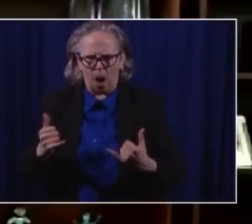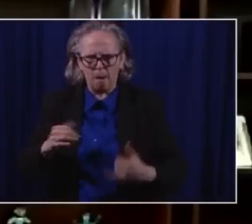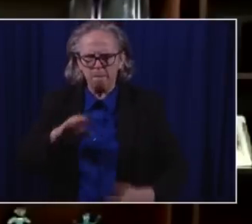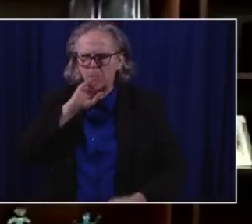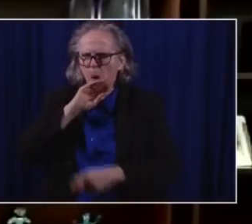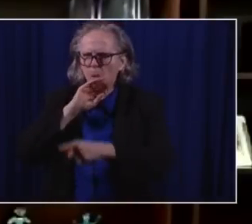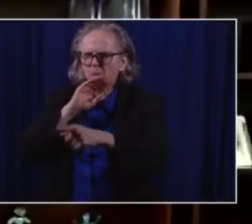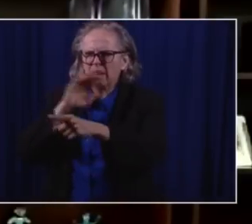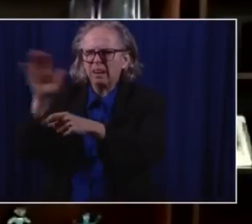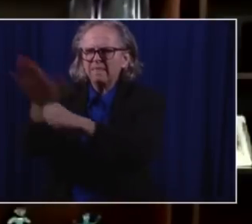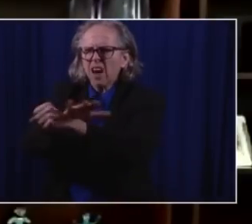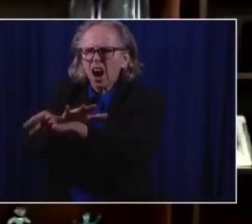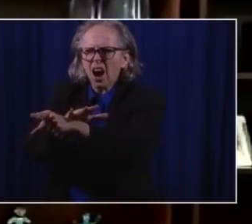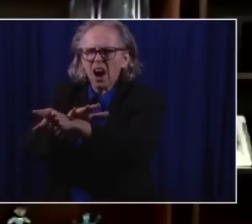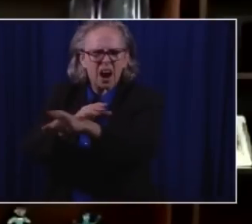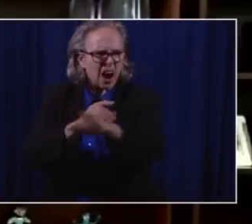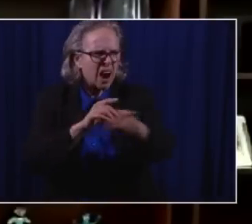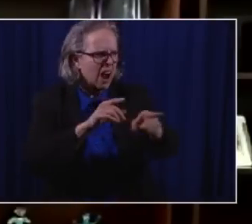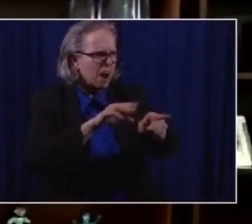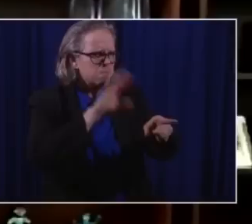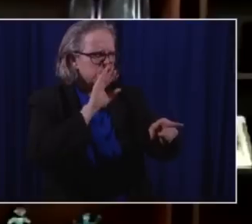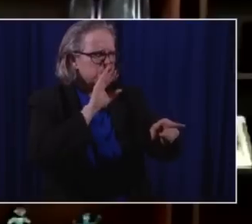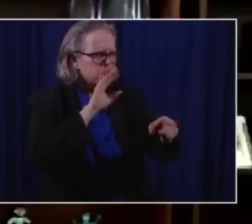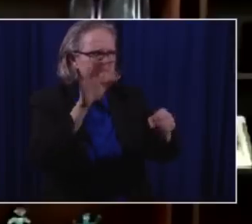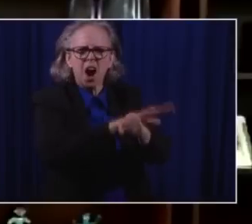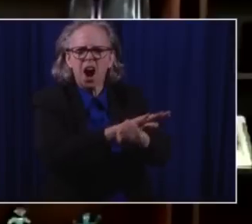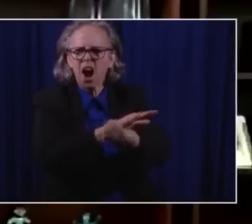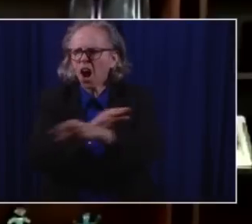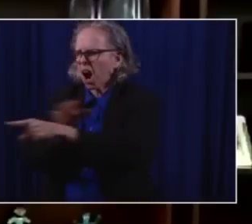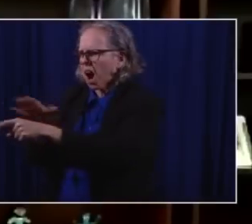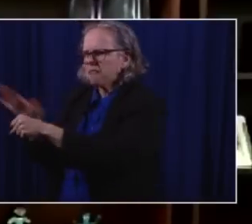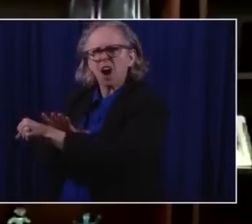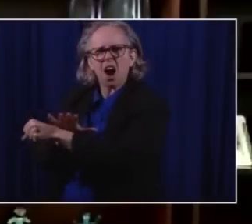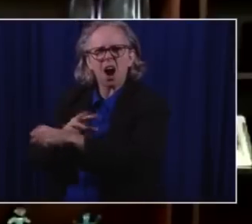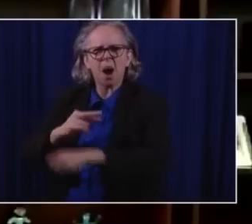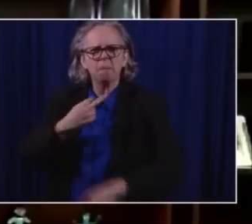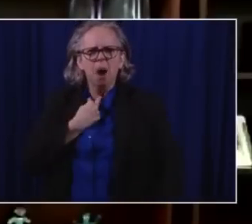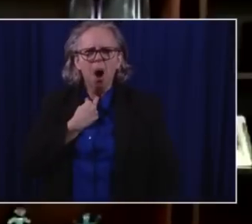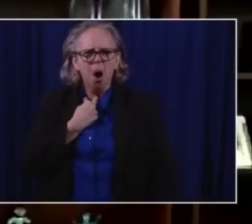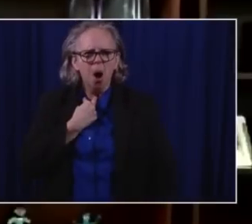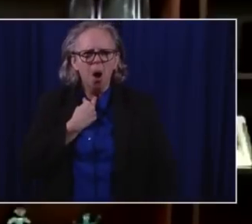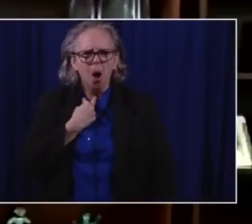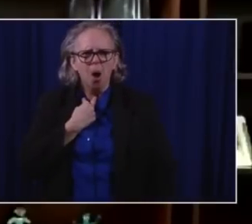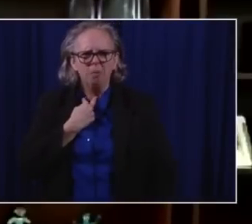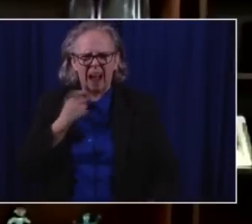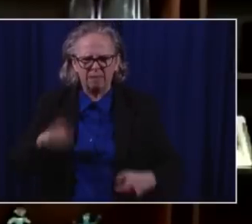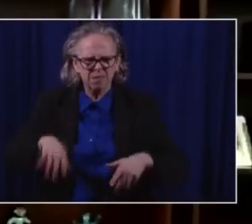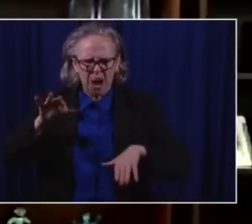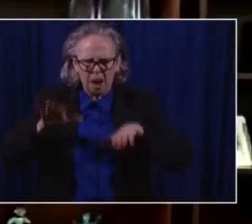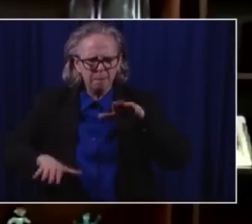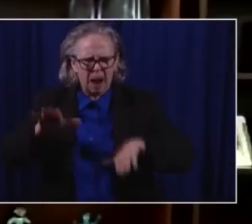we've been able to transfer patients between facilities within the same health Center system and we're starting to